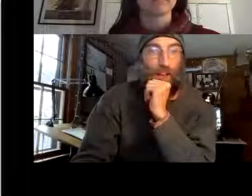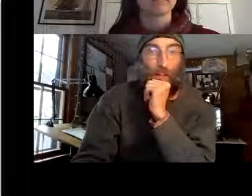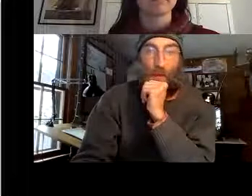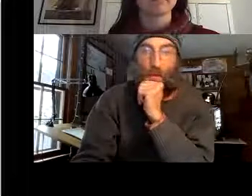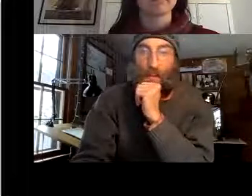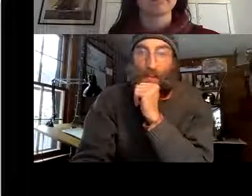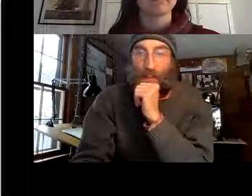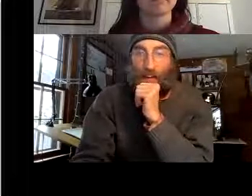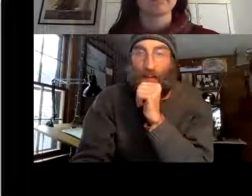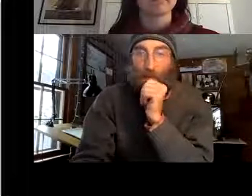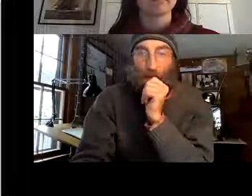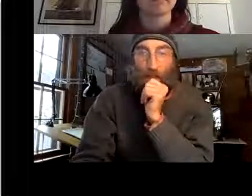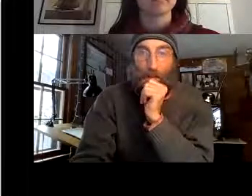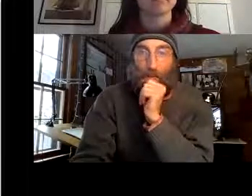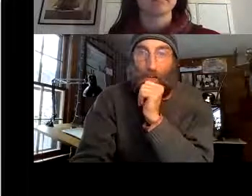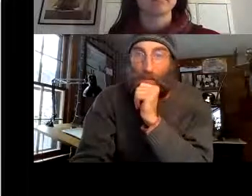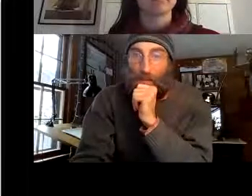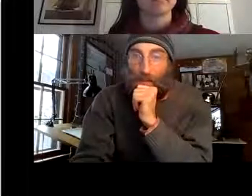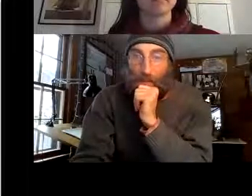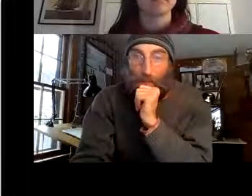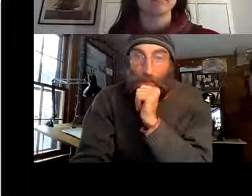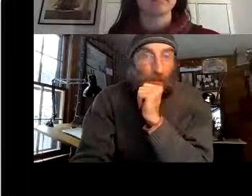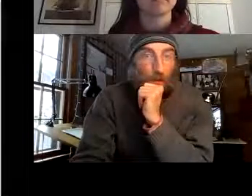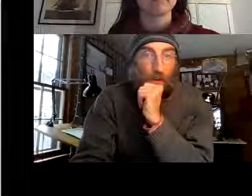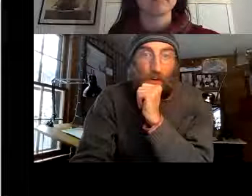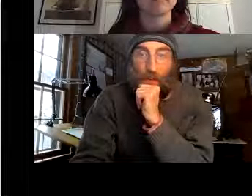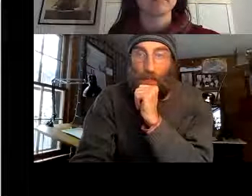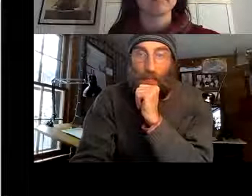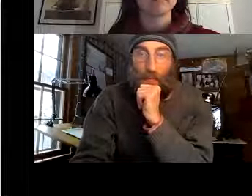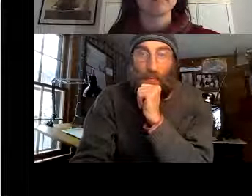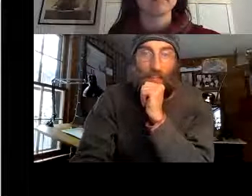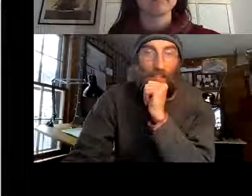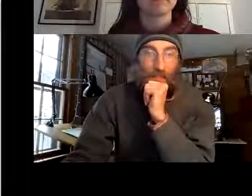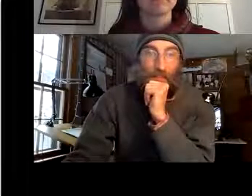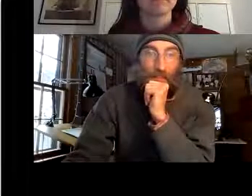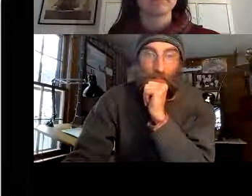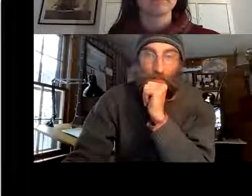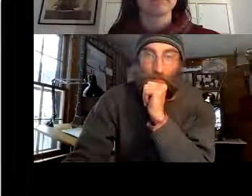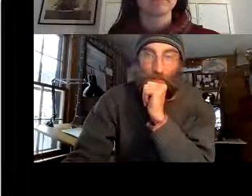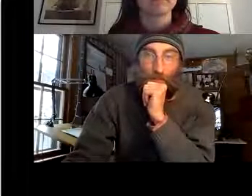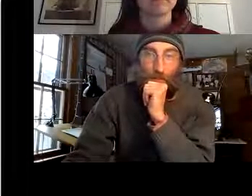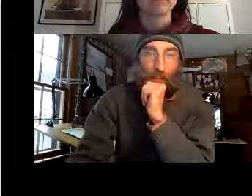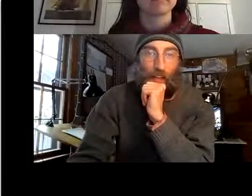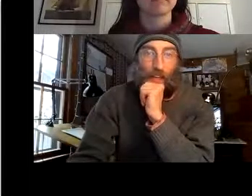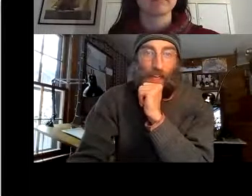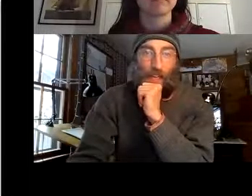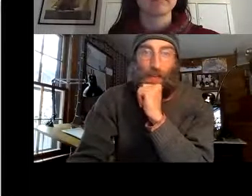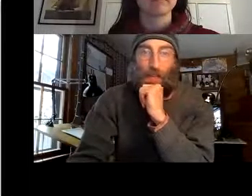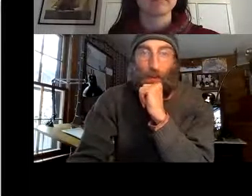find work um on their own terms. So here Freeman Colby gets involved in the